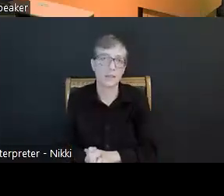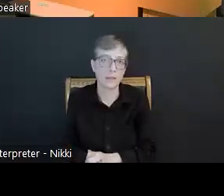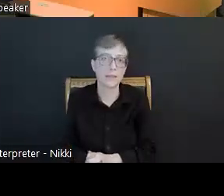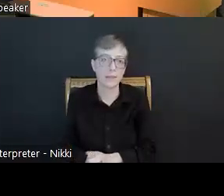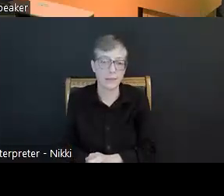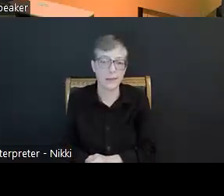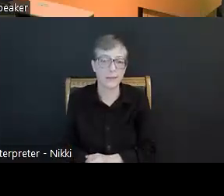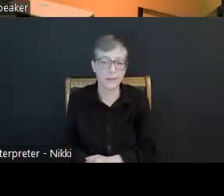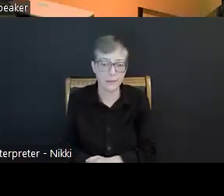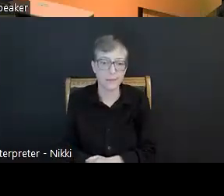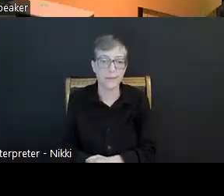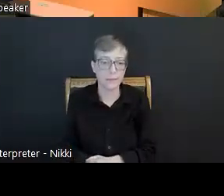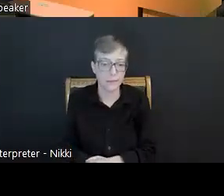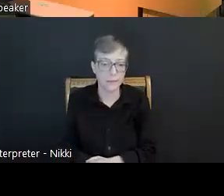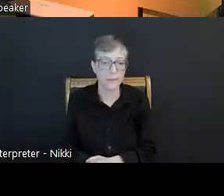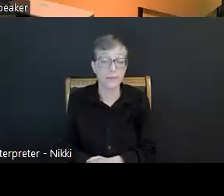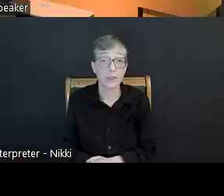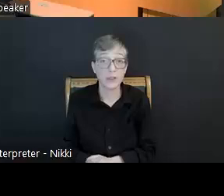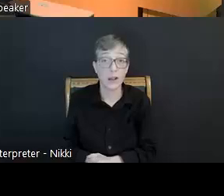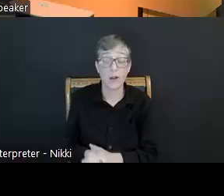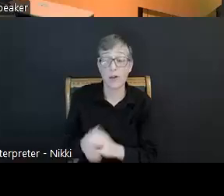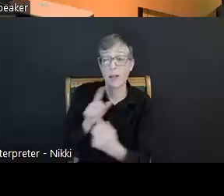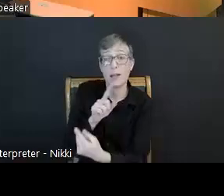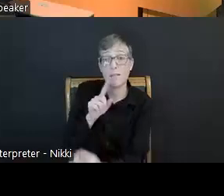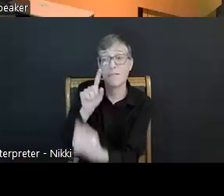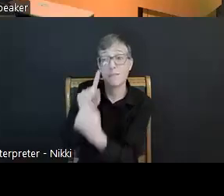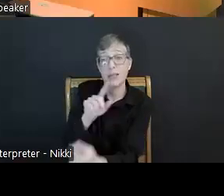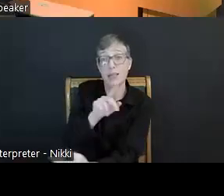importance of meeting patients where they're at right and that might not be where you want